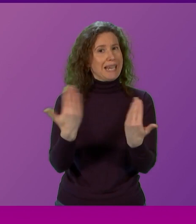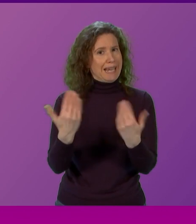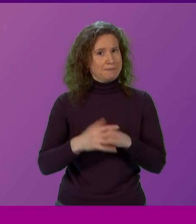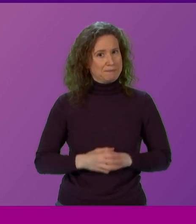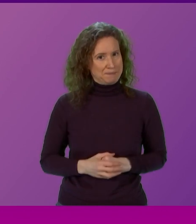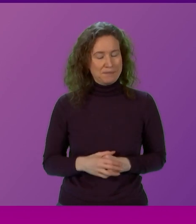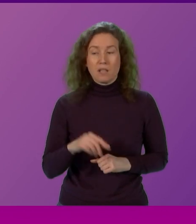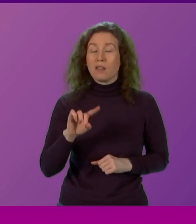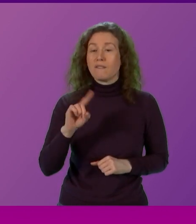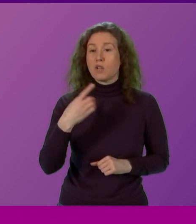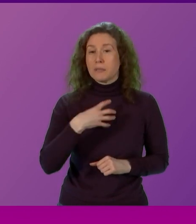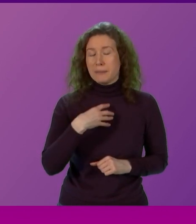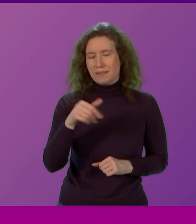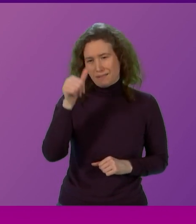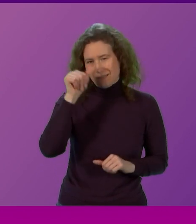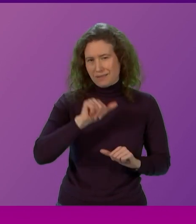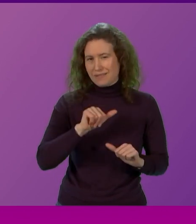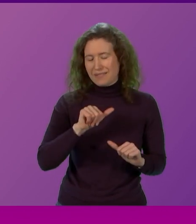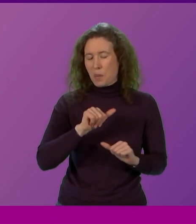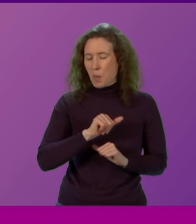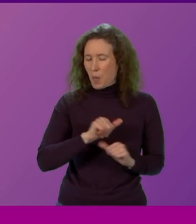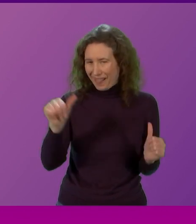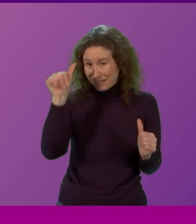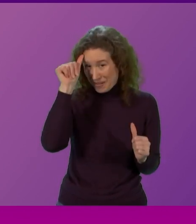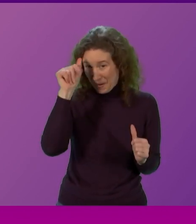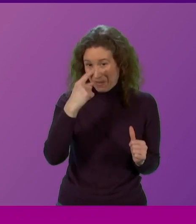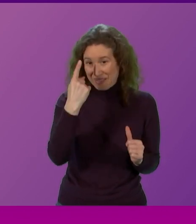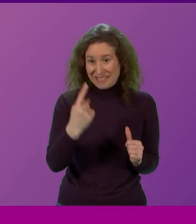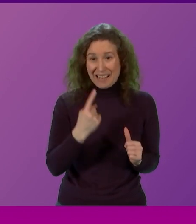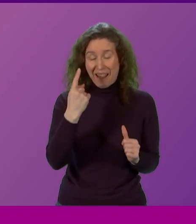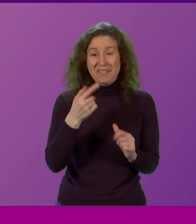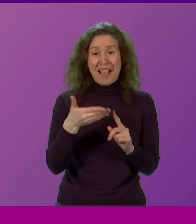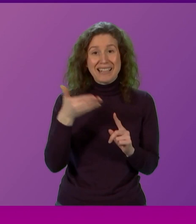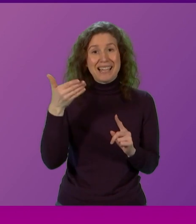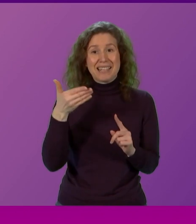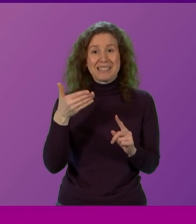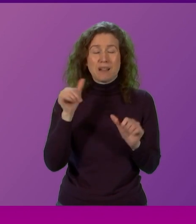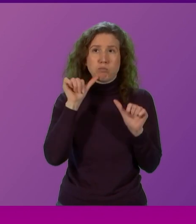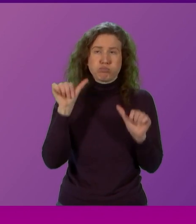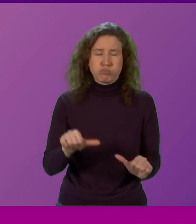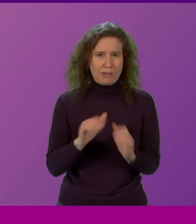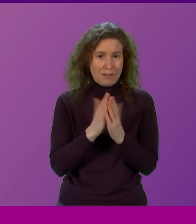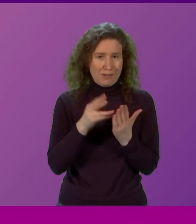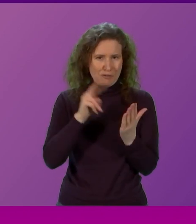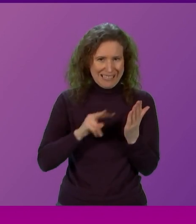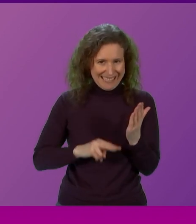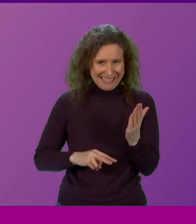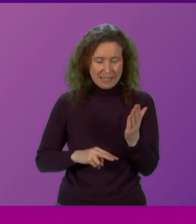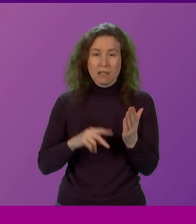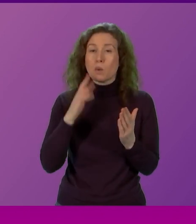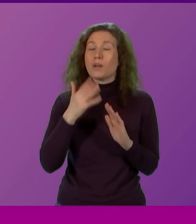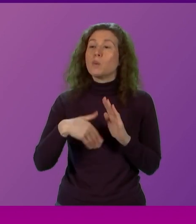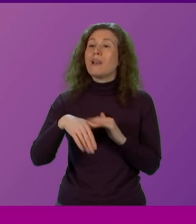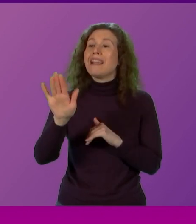The First Minister is well known as a self-identified avid reader so, as she leaves office, how